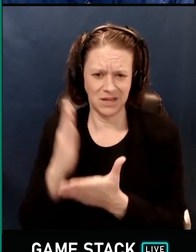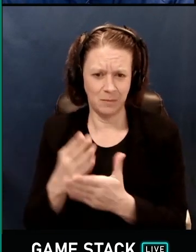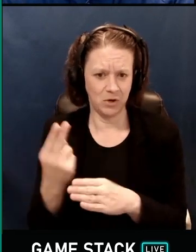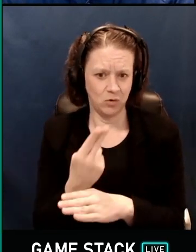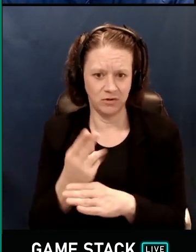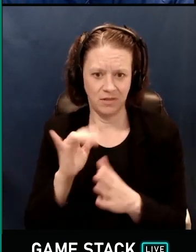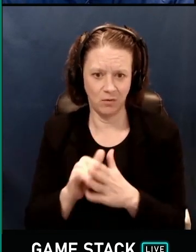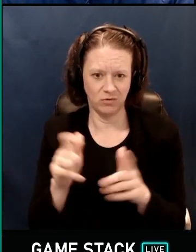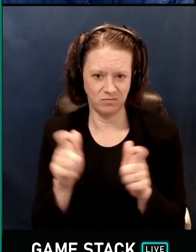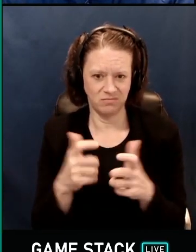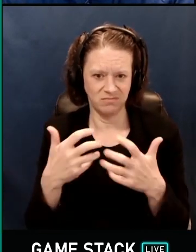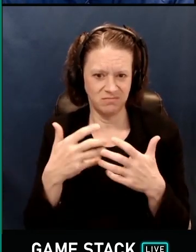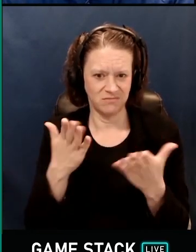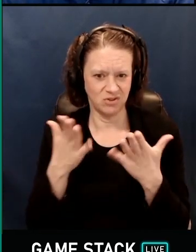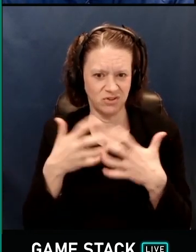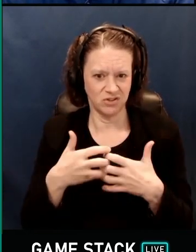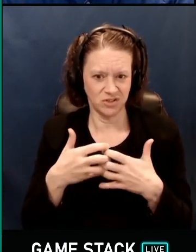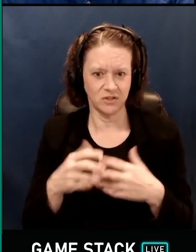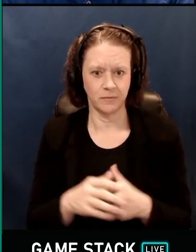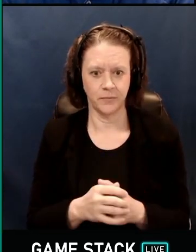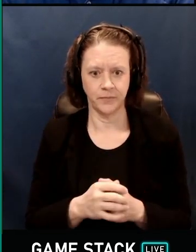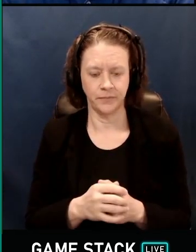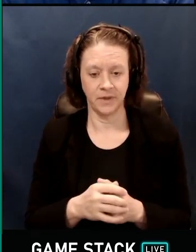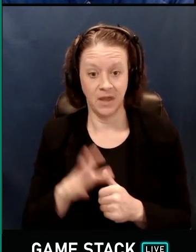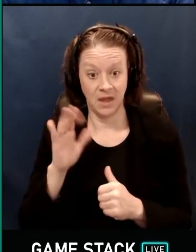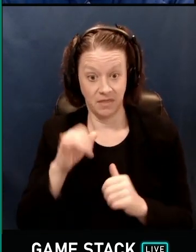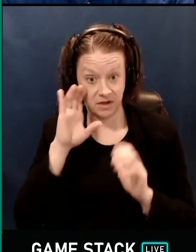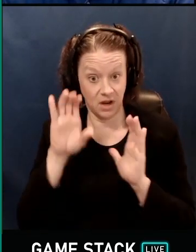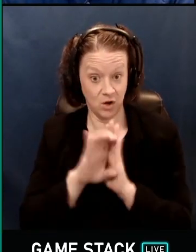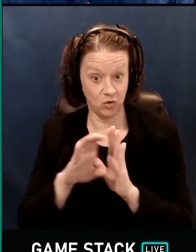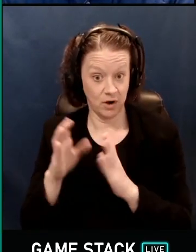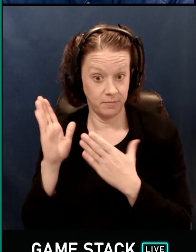And the next diagram is our improved pipelines.